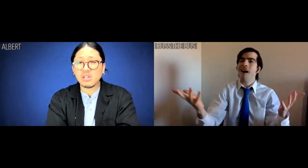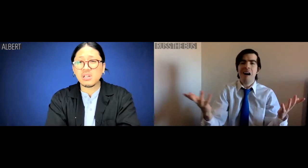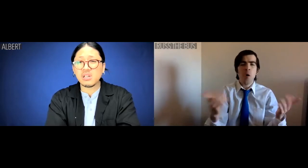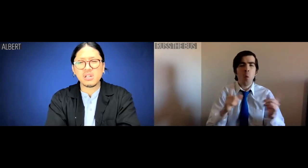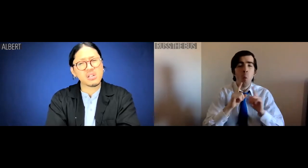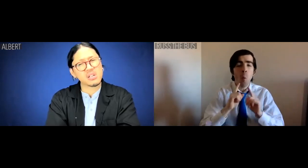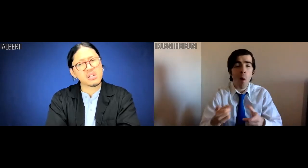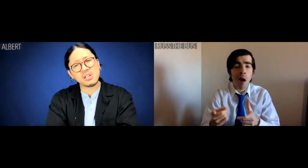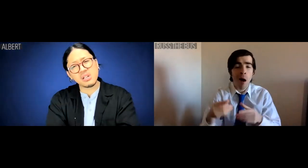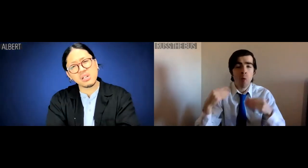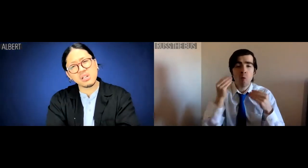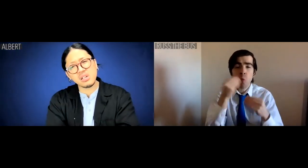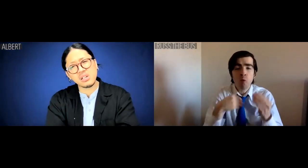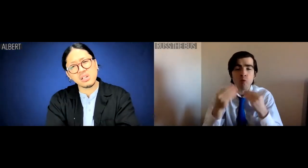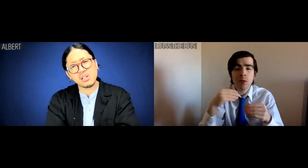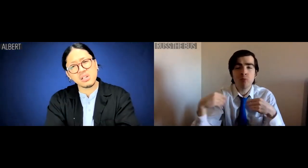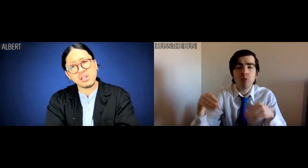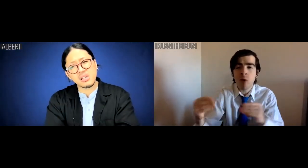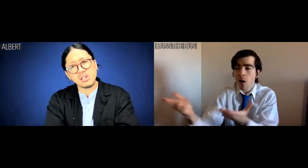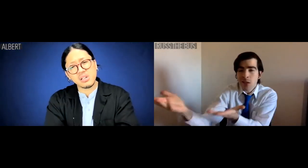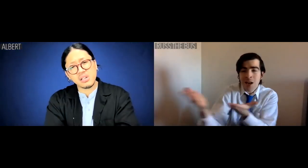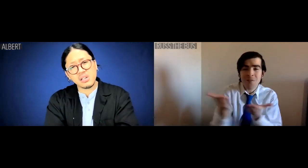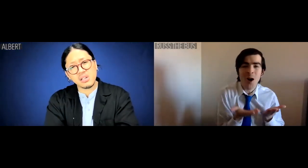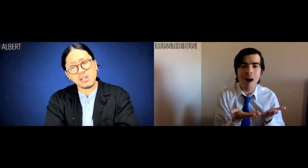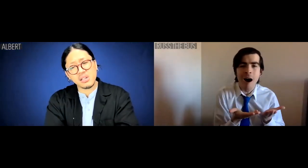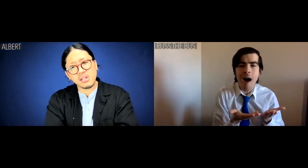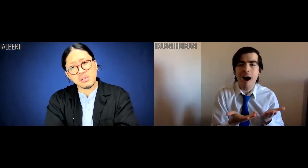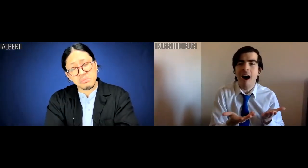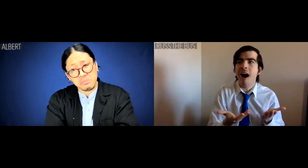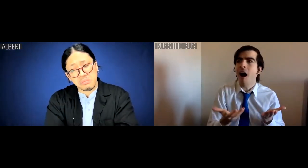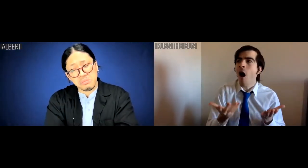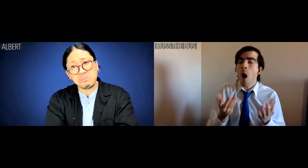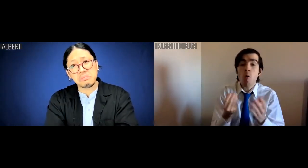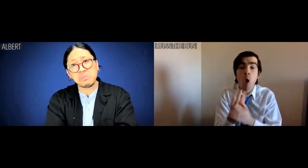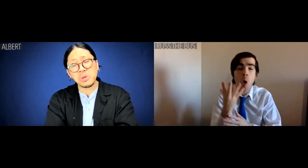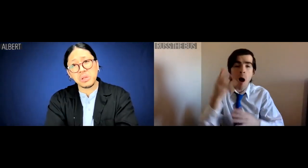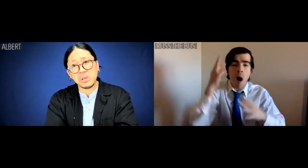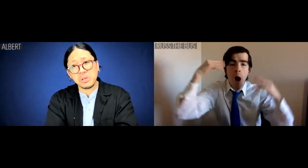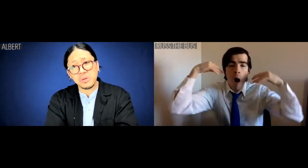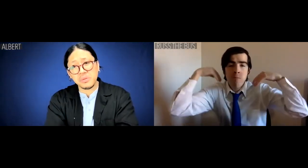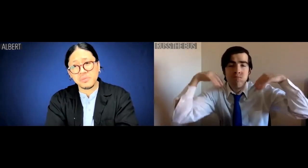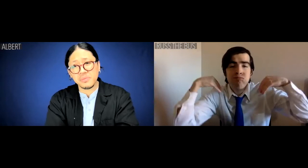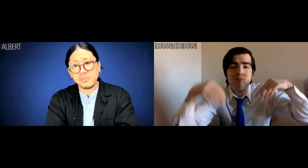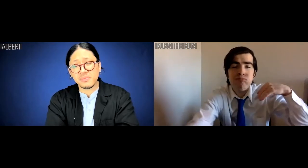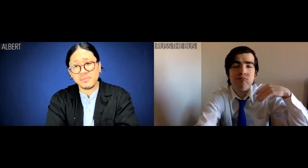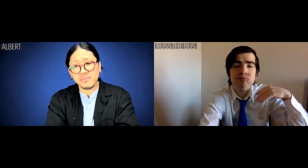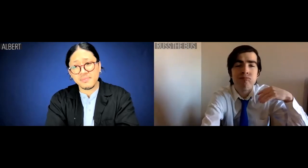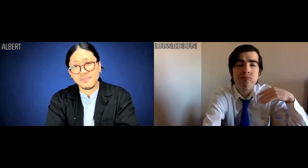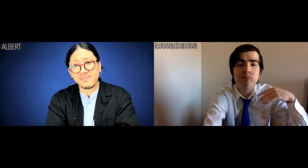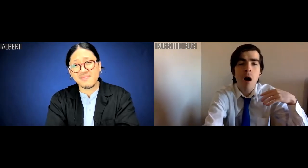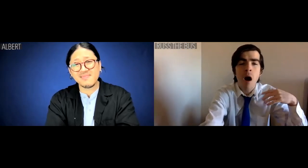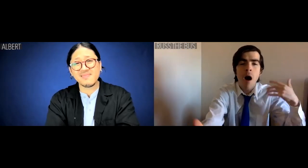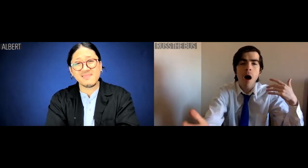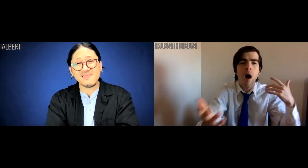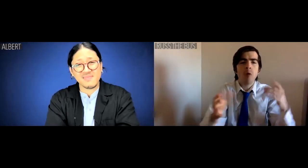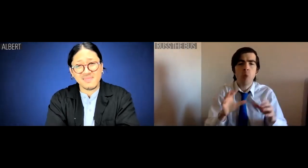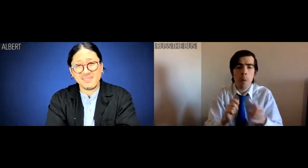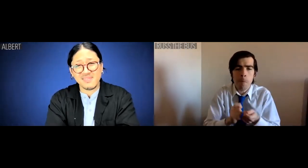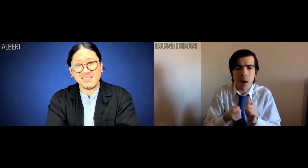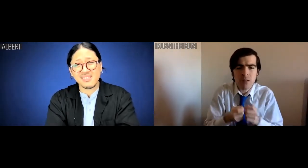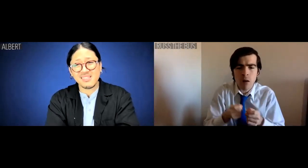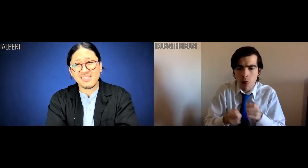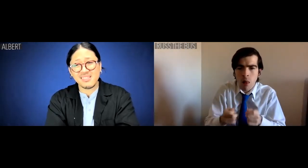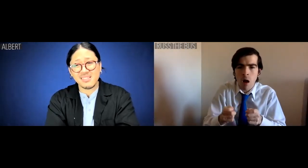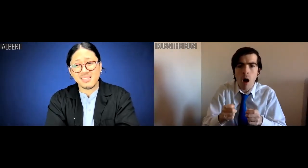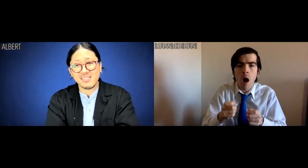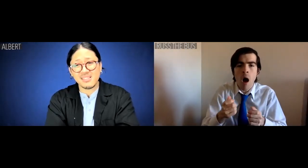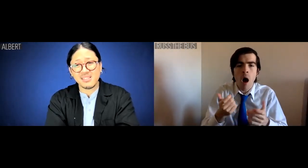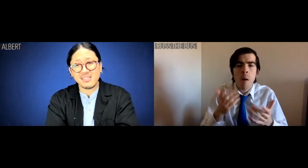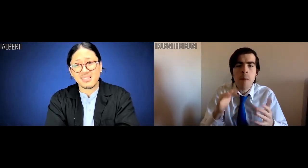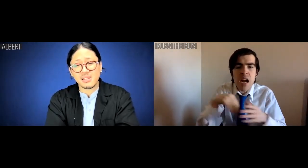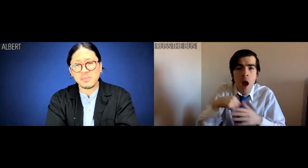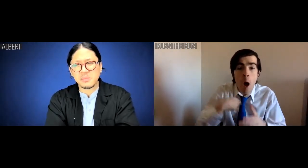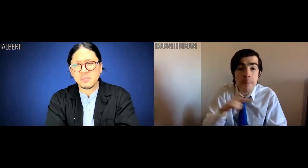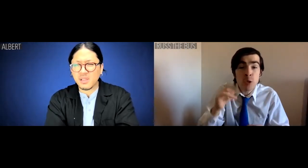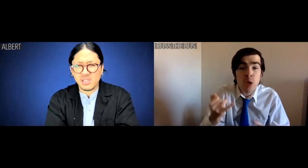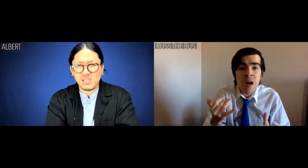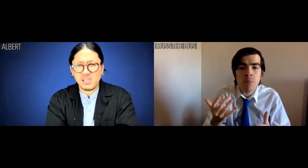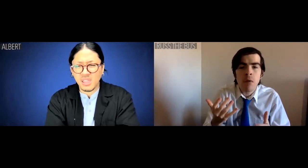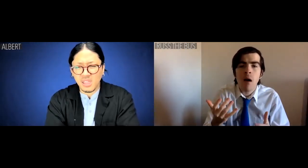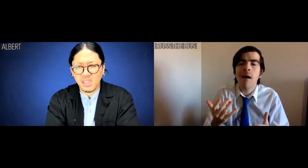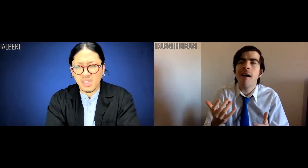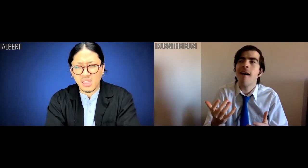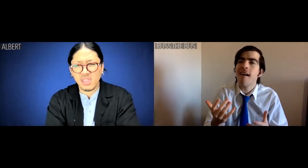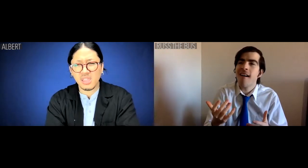Getting our groceries delivered, growing our hair out, doing jigsaw puzzles in our jammies,